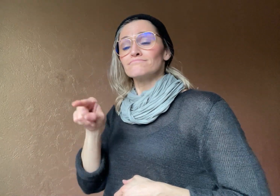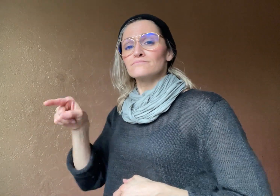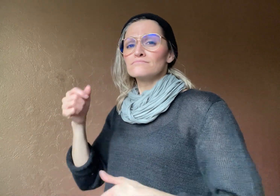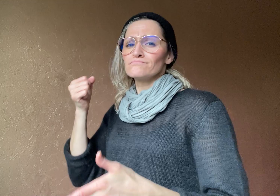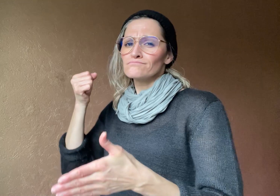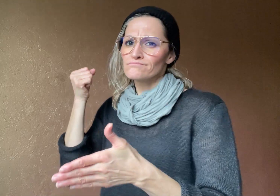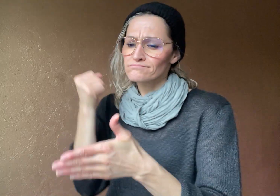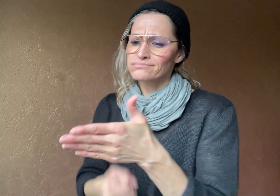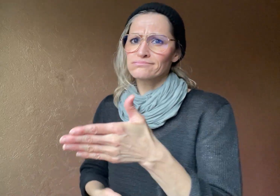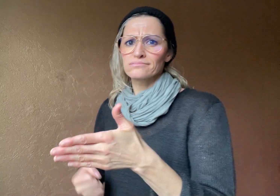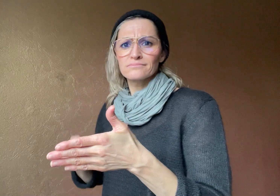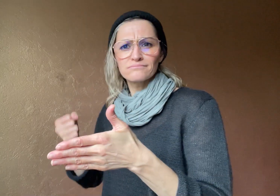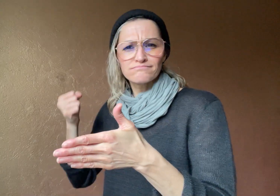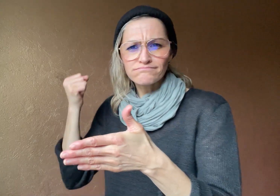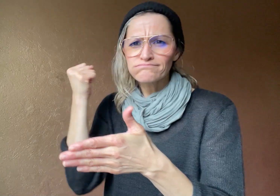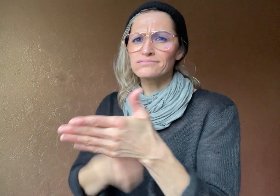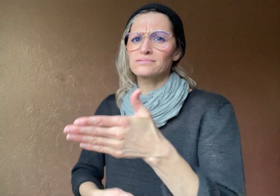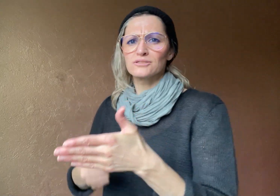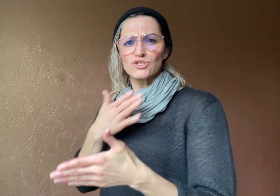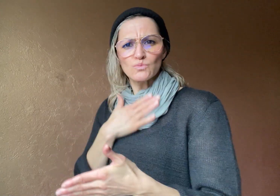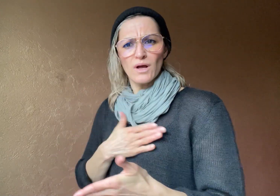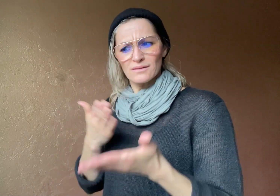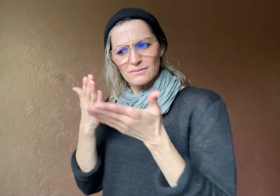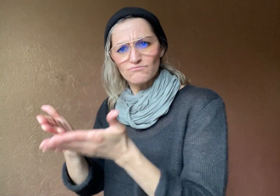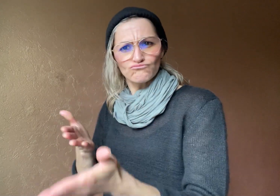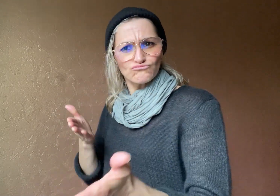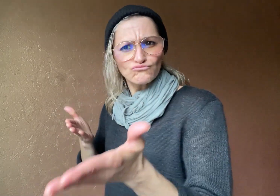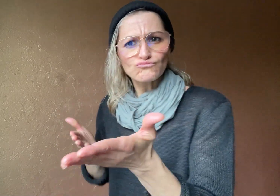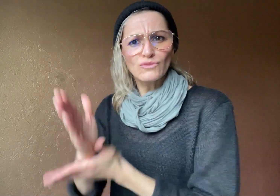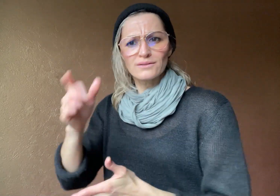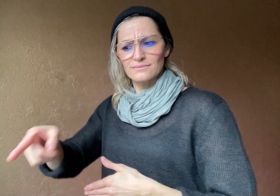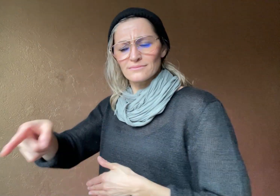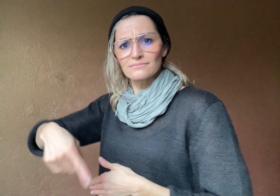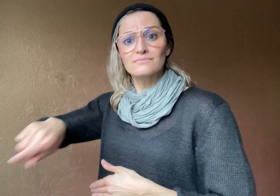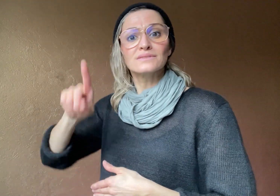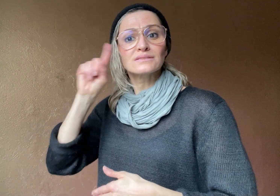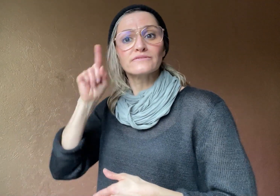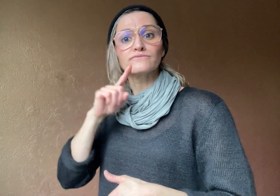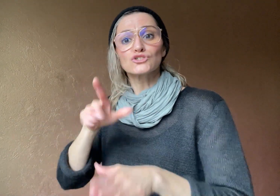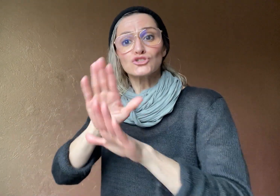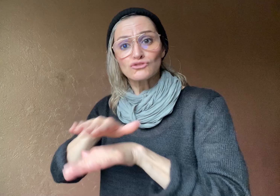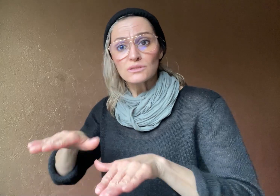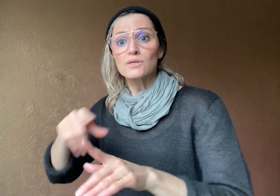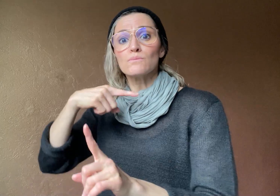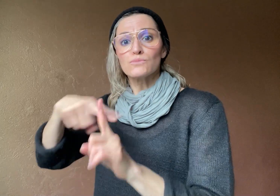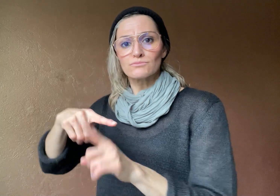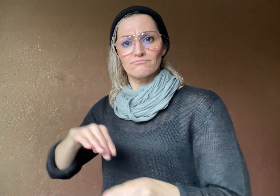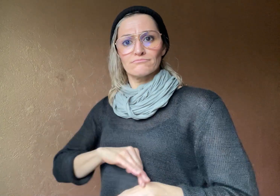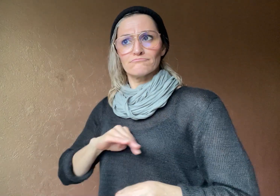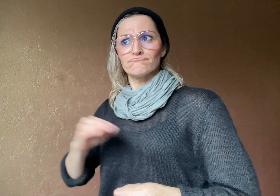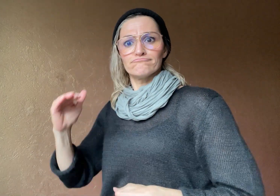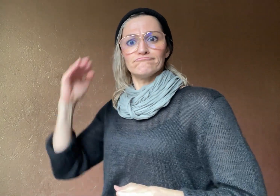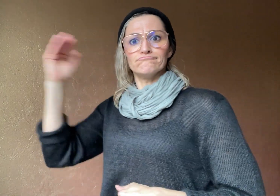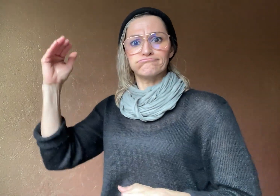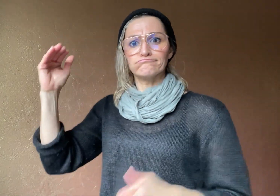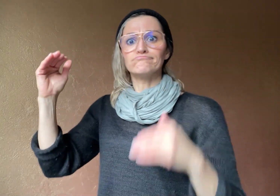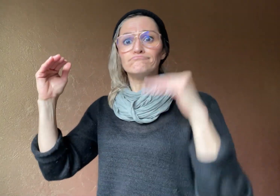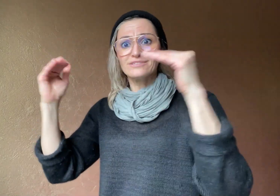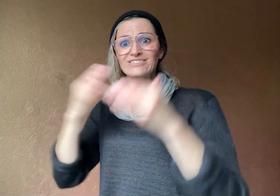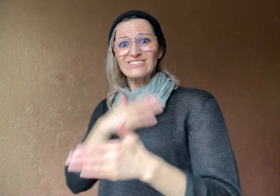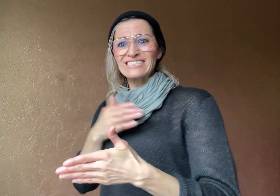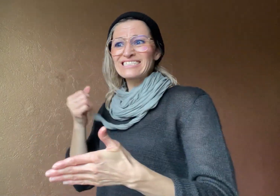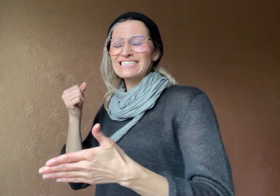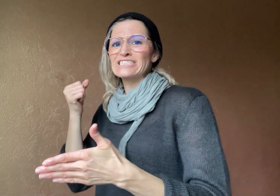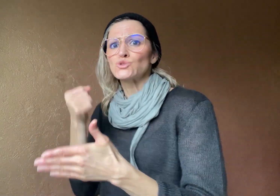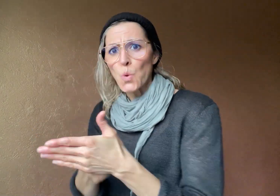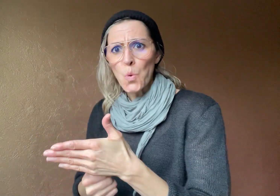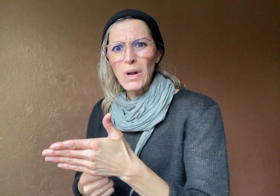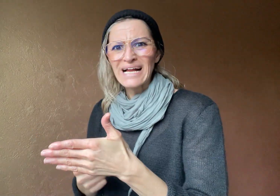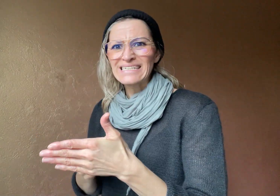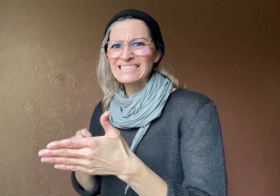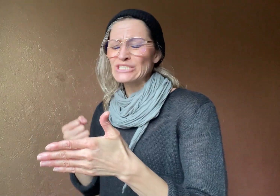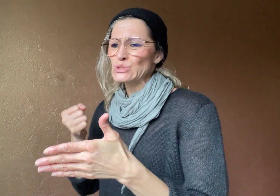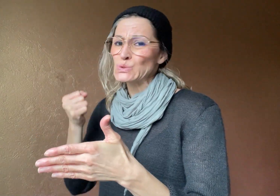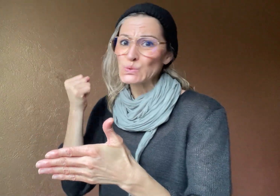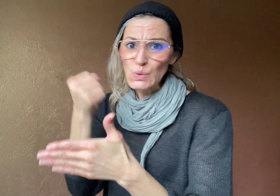Advocacy efforts for the rights of Deaf children and adults was also